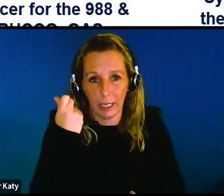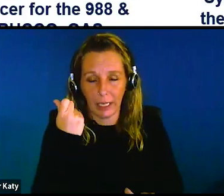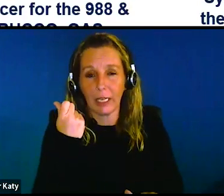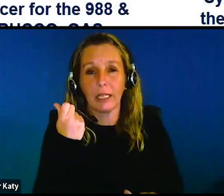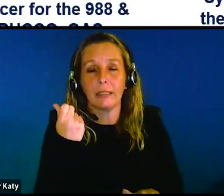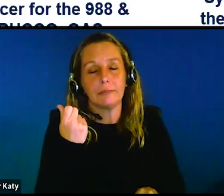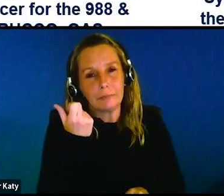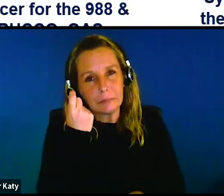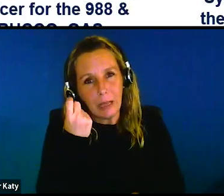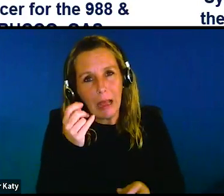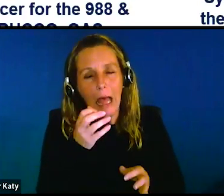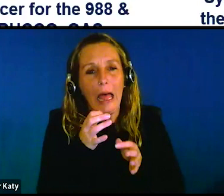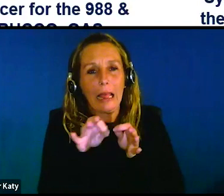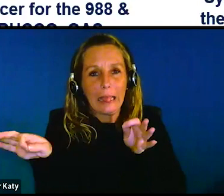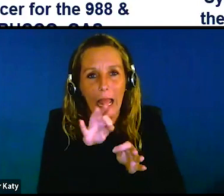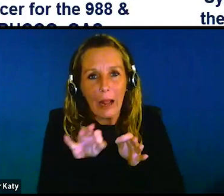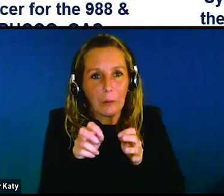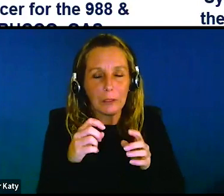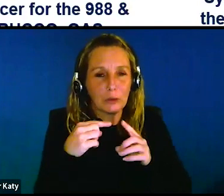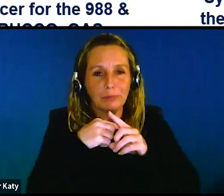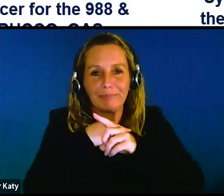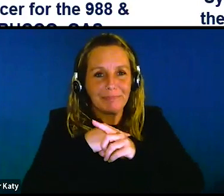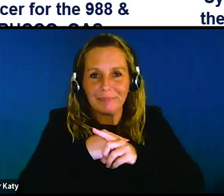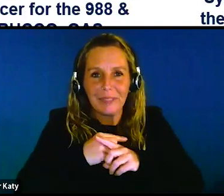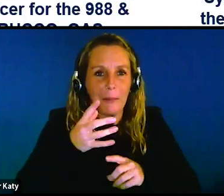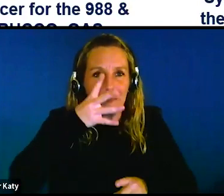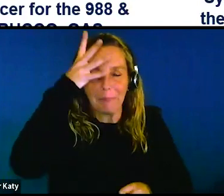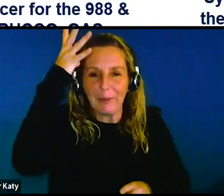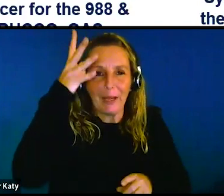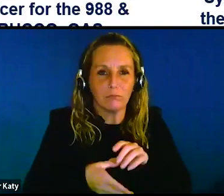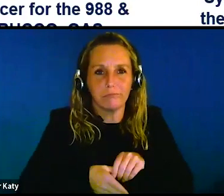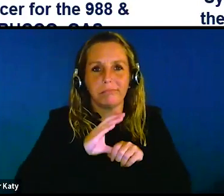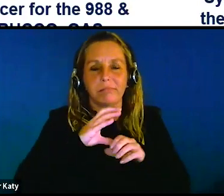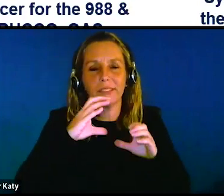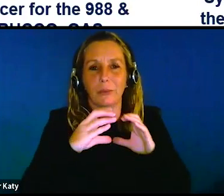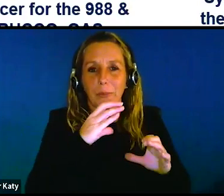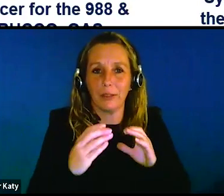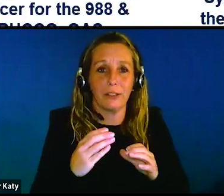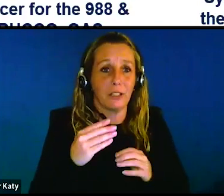The parents couldn't readily communicate, so they didn't know where their daughter had been taken.